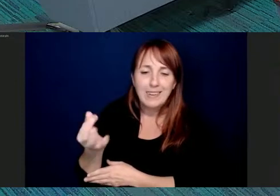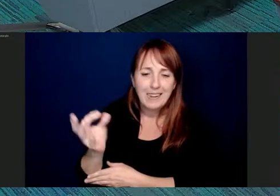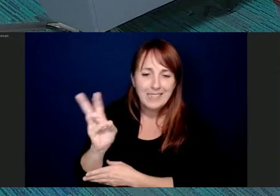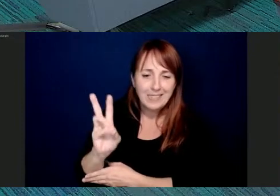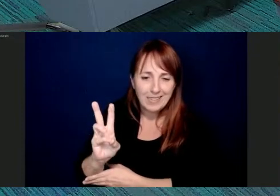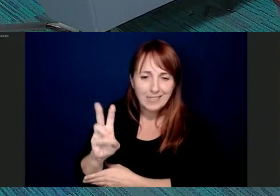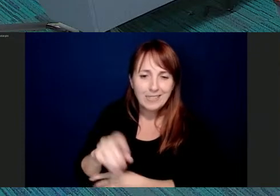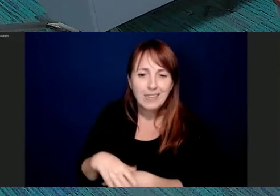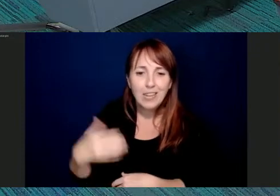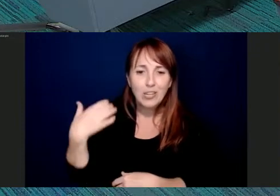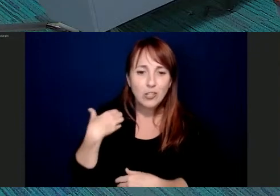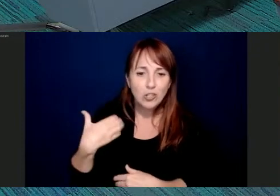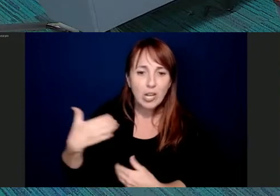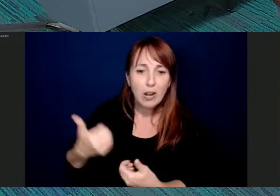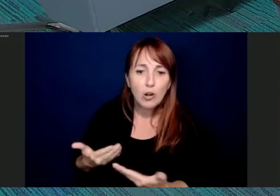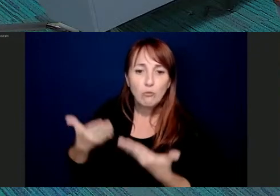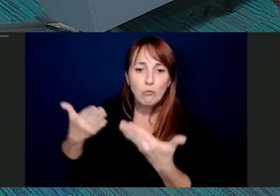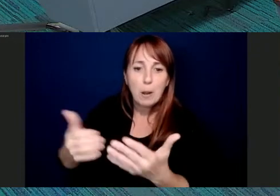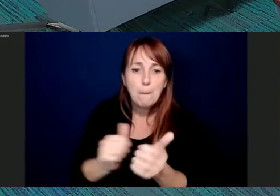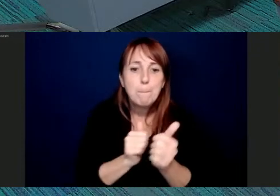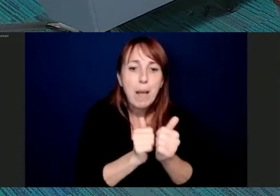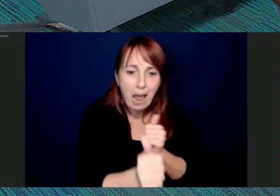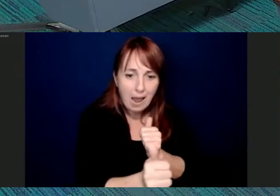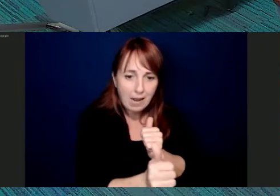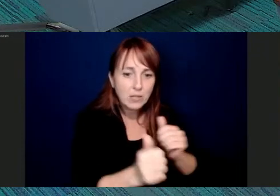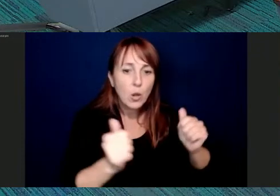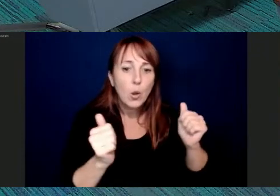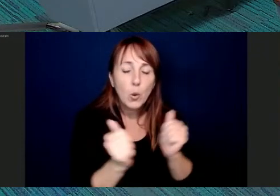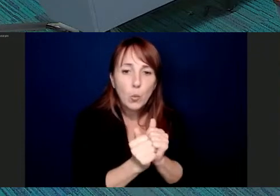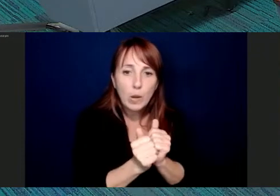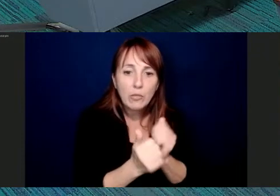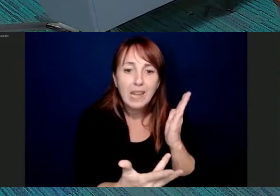chest recommendation is to pass this with tech amendments.